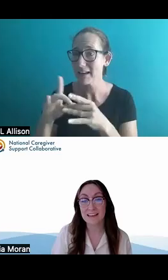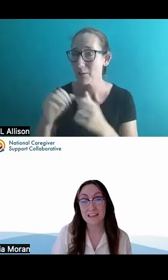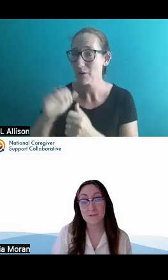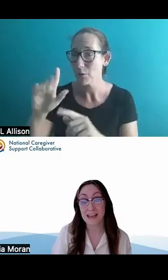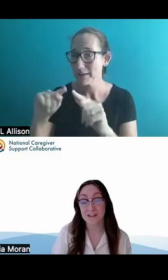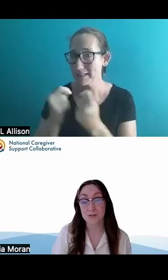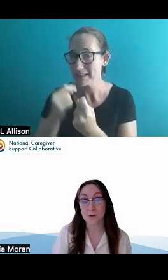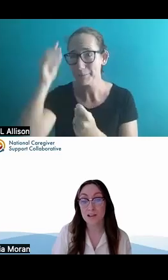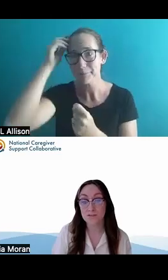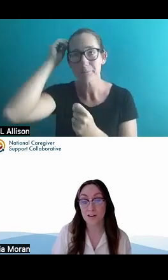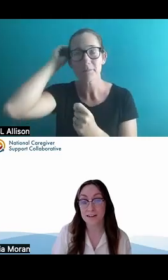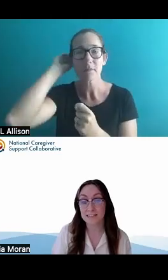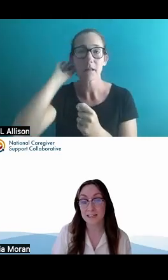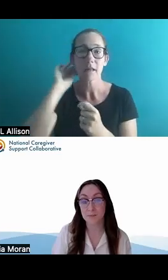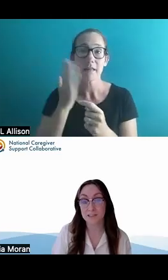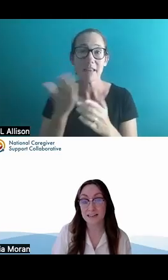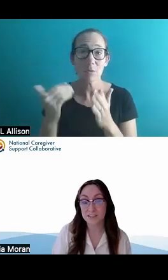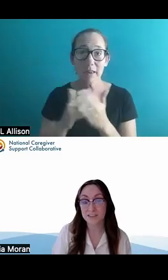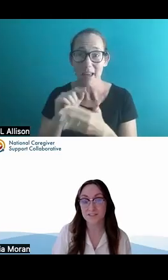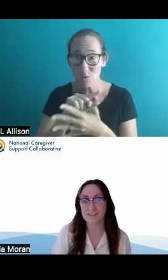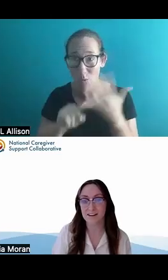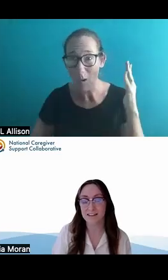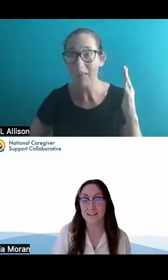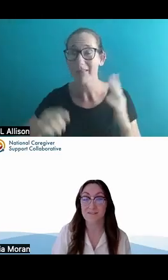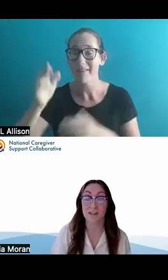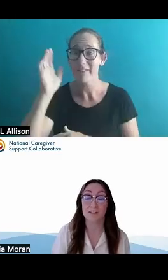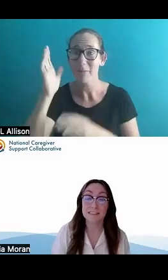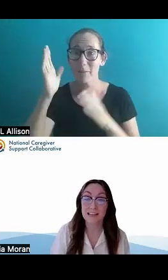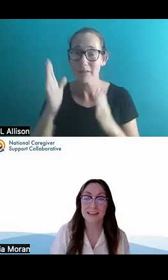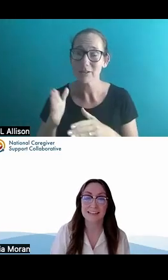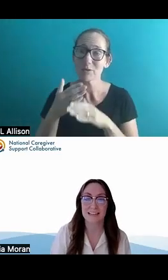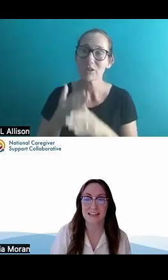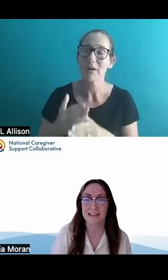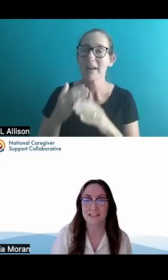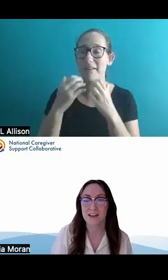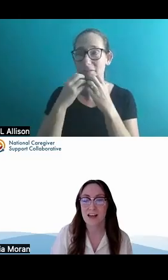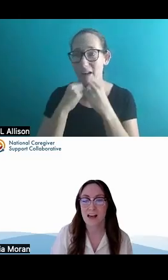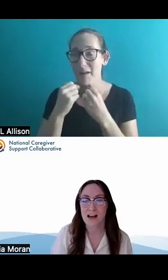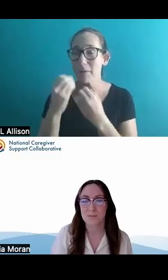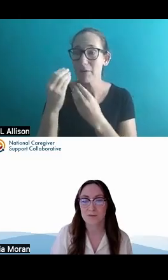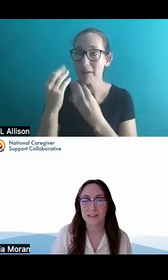thank you again to all of our grantee presenters for sharing such valuable insights and really